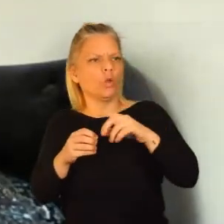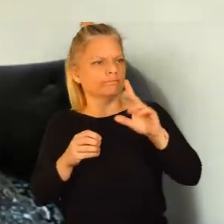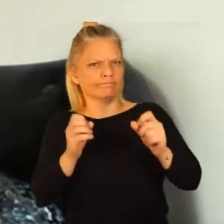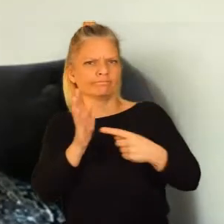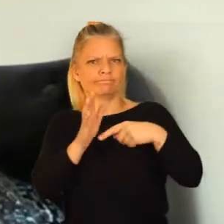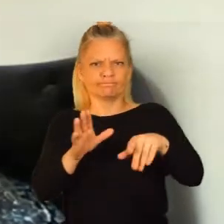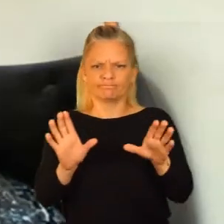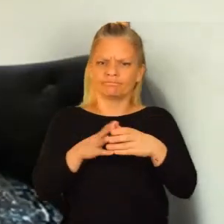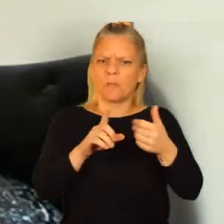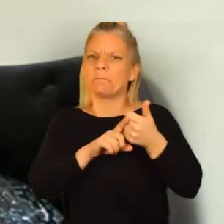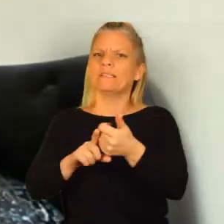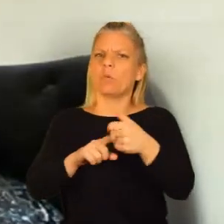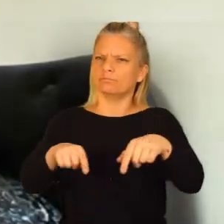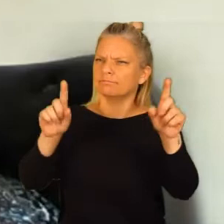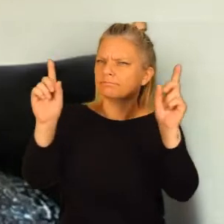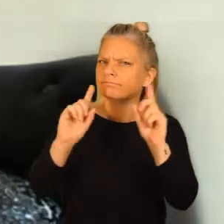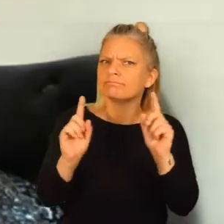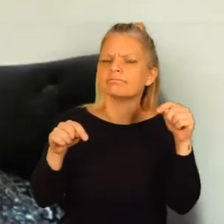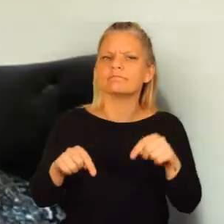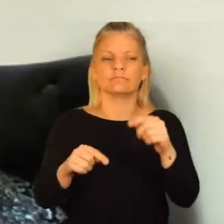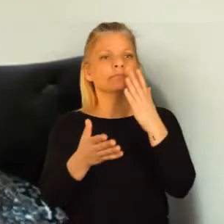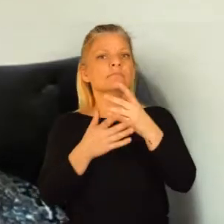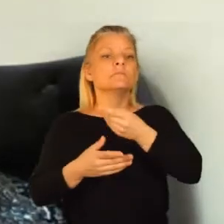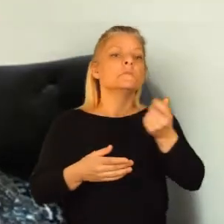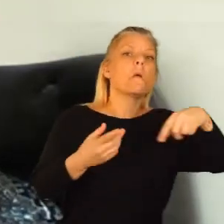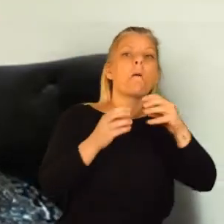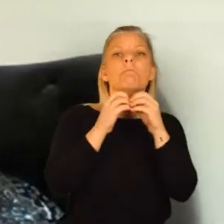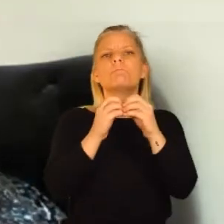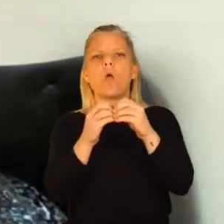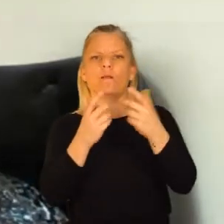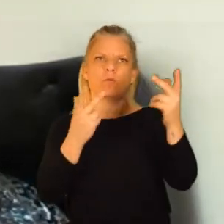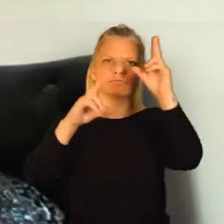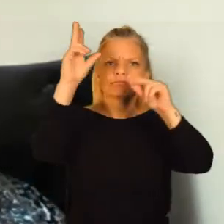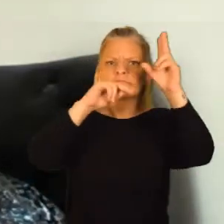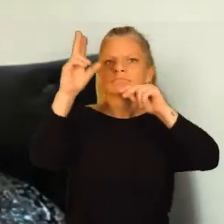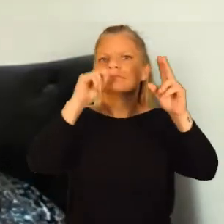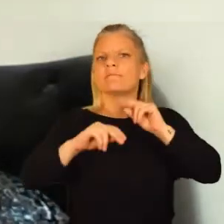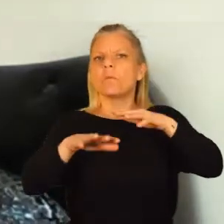What is this thing called peer support? Some of the values of the hearing voices movement that